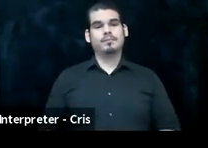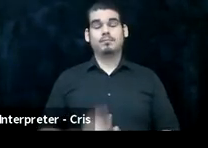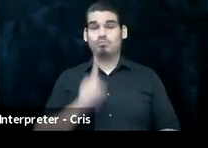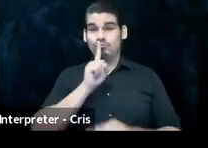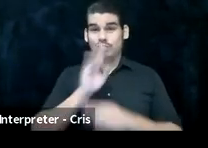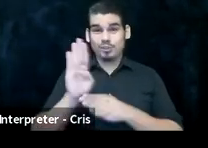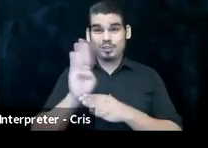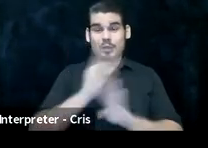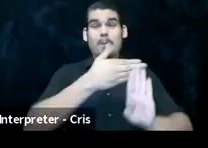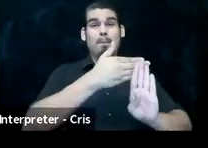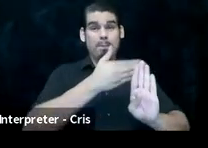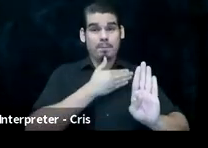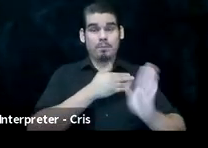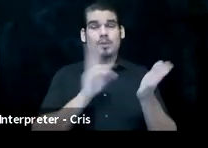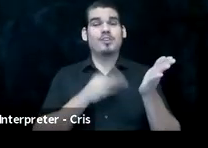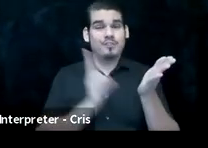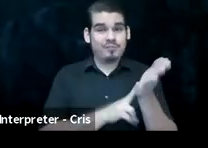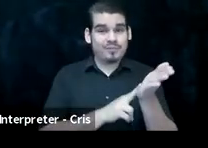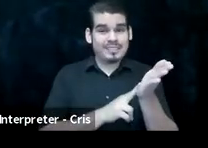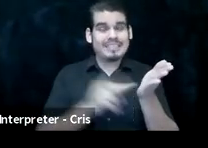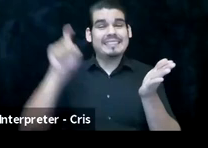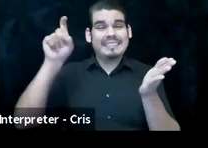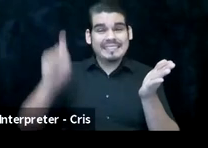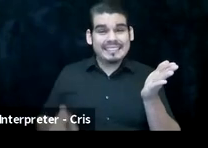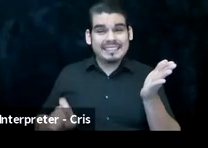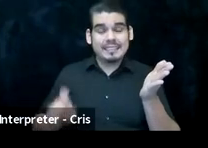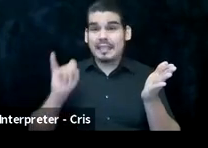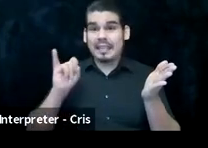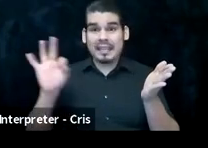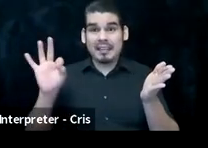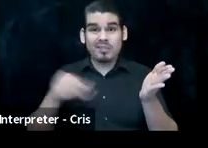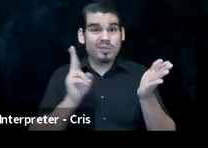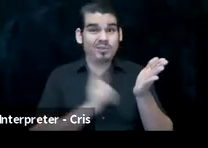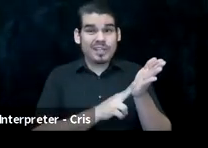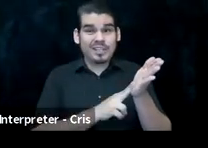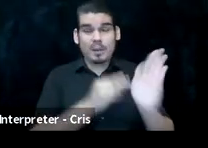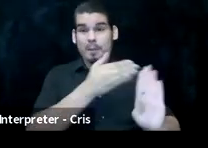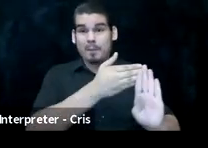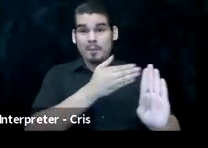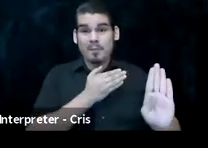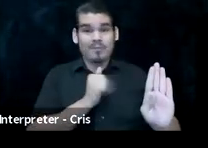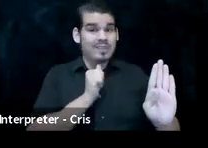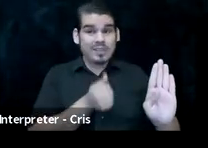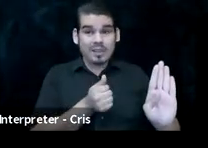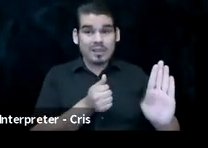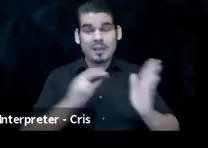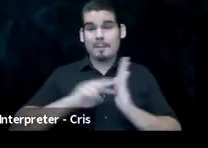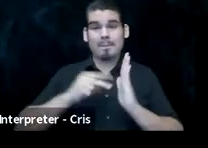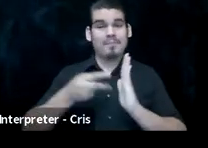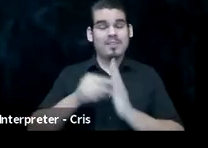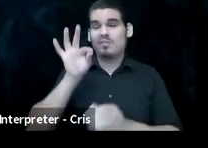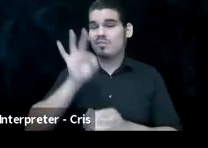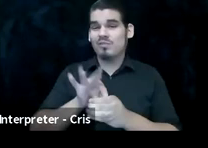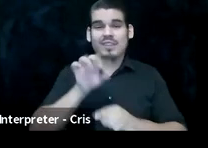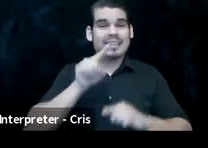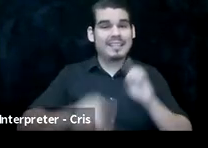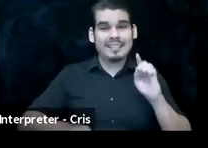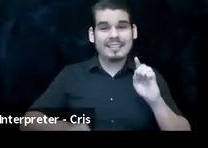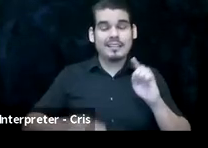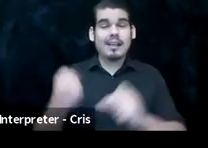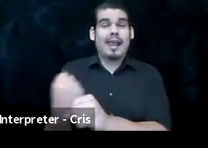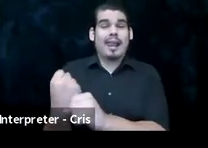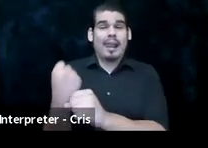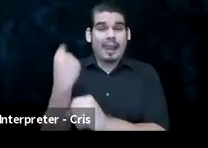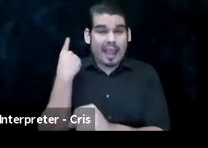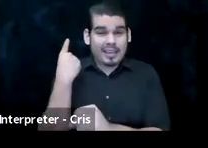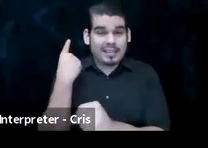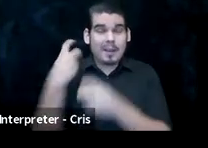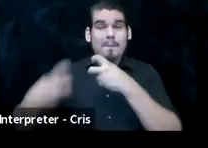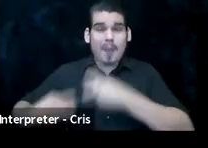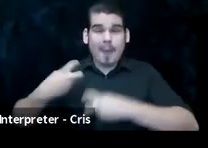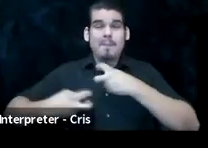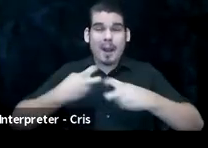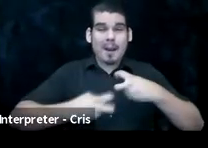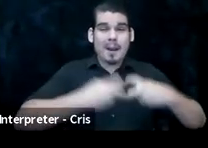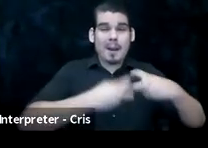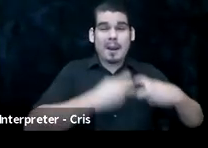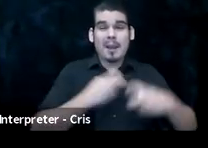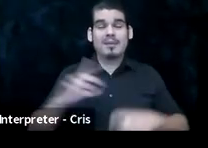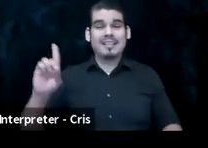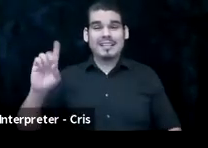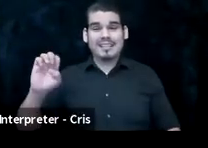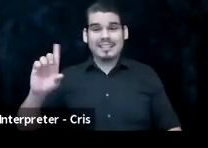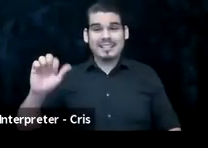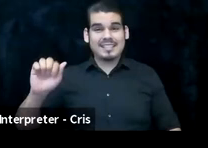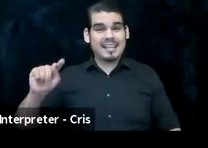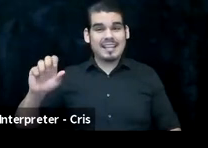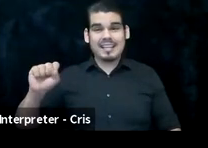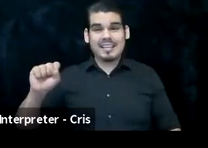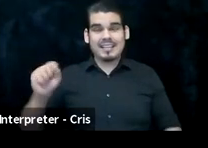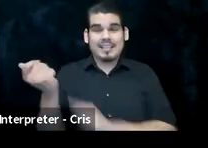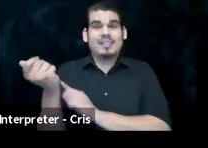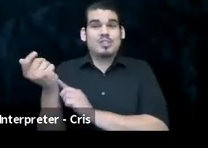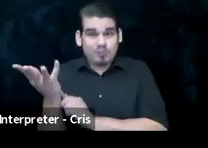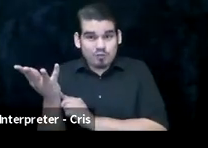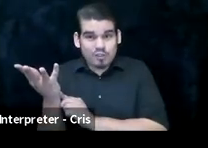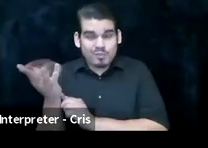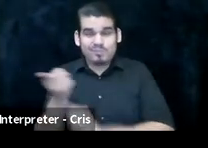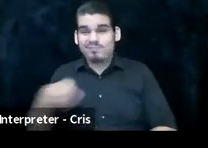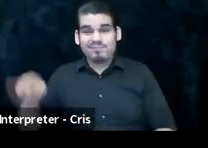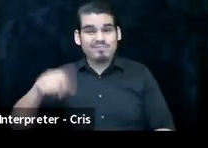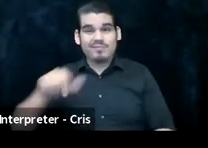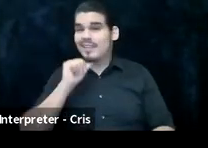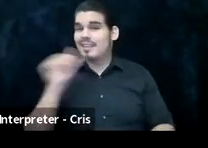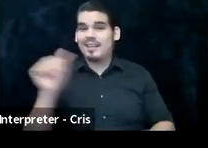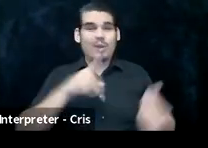Katherine Squire: If you don't register you, you are not going to be able to vote that's, the only way that we allow votes and we had problems with this last year, and a lot of trouble with delegates getting set up with that, so we we just really encourage you to get that process started early.